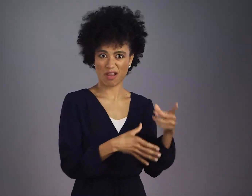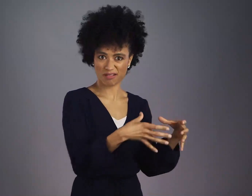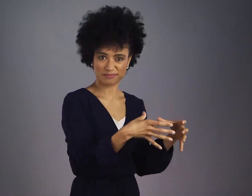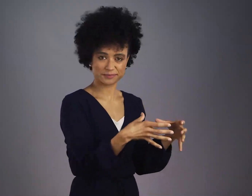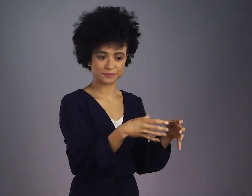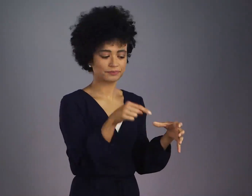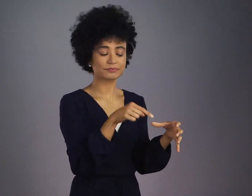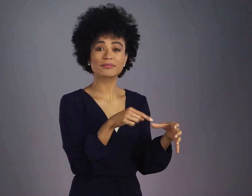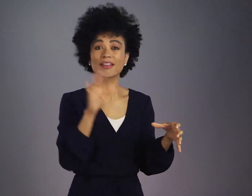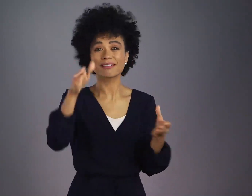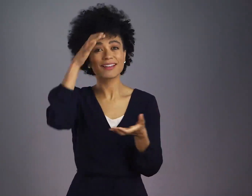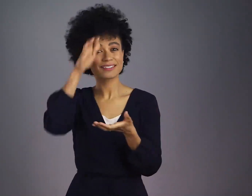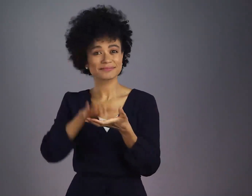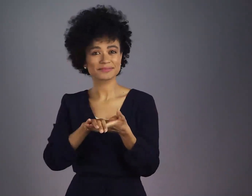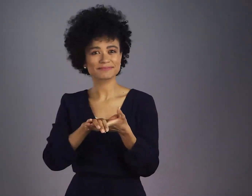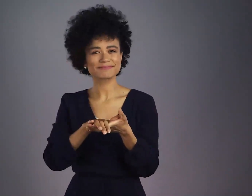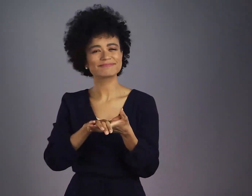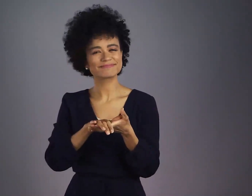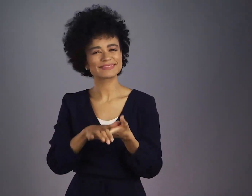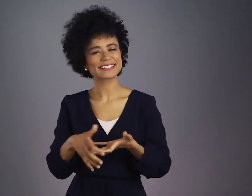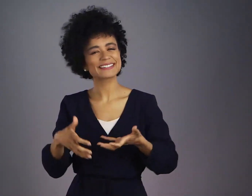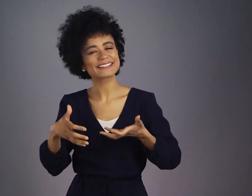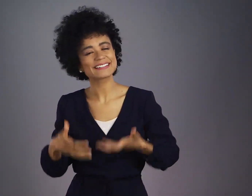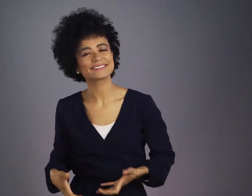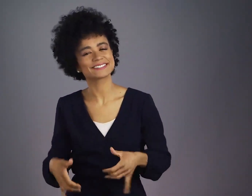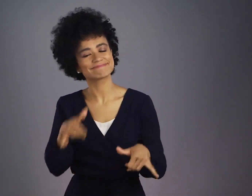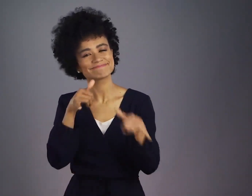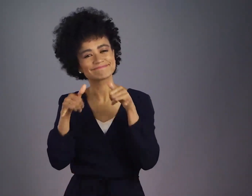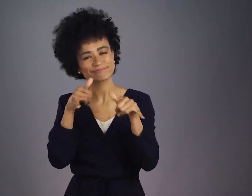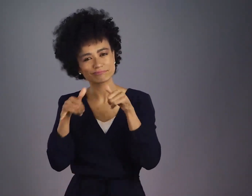One: Your husband may be only a heavy drinker.